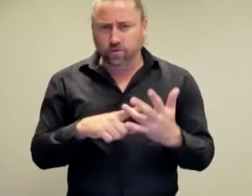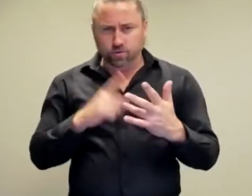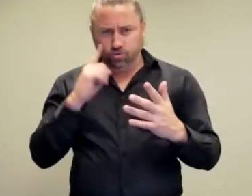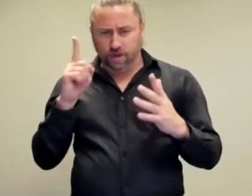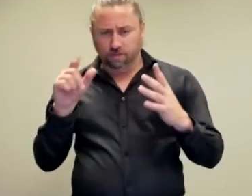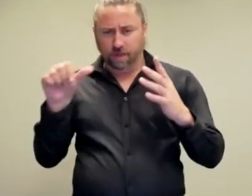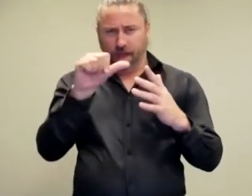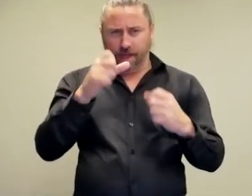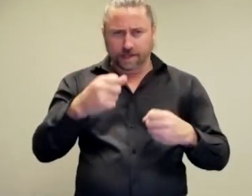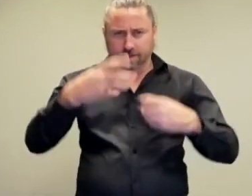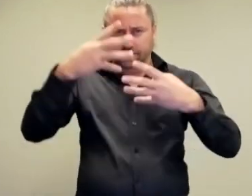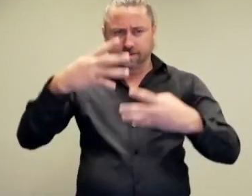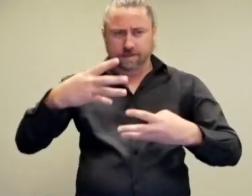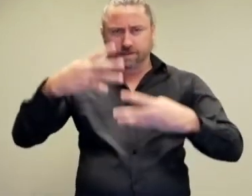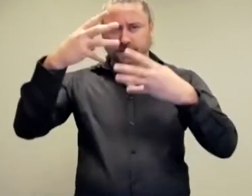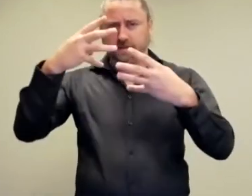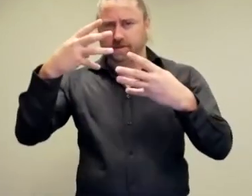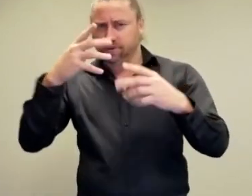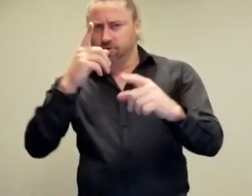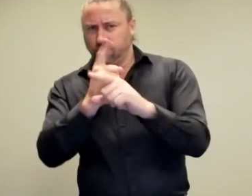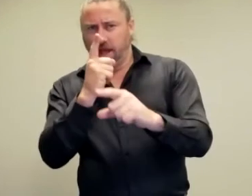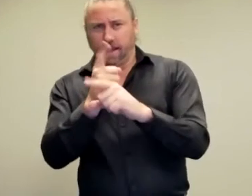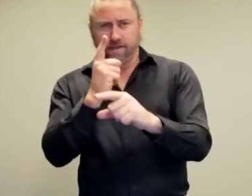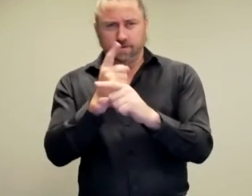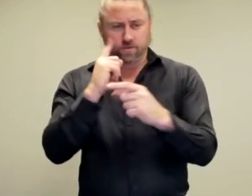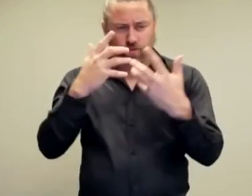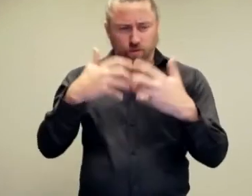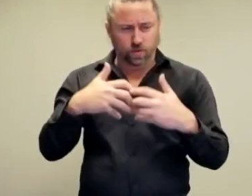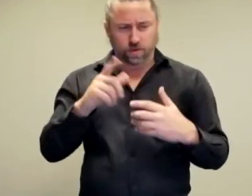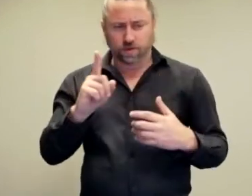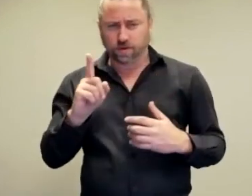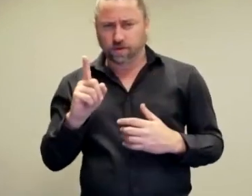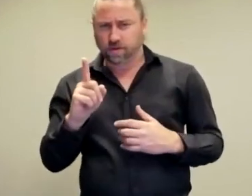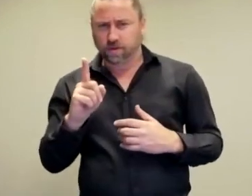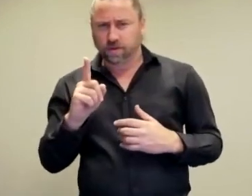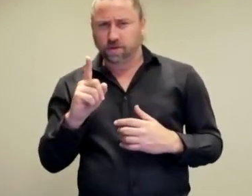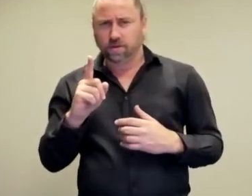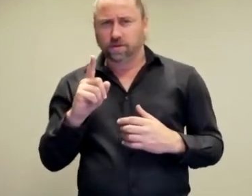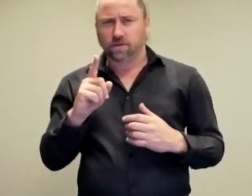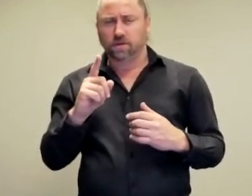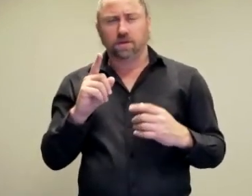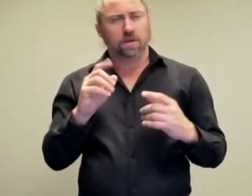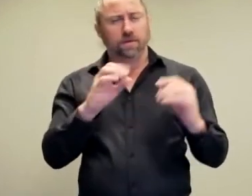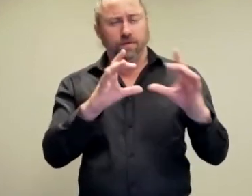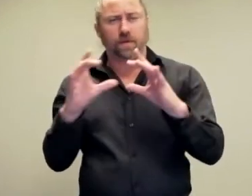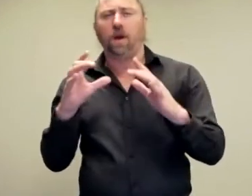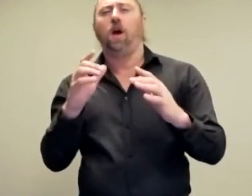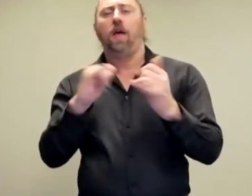back through the chat to something about coral evoking sponges you have more recently done.